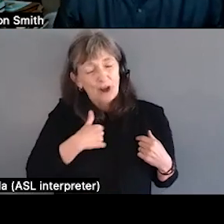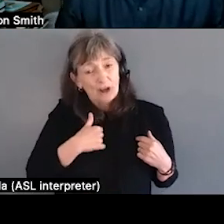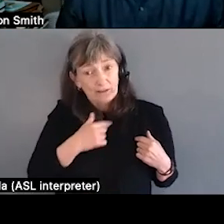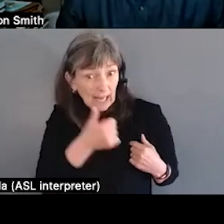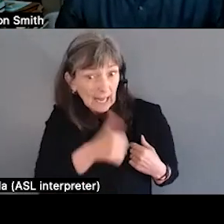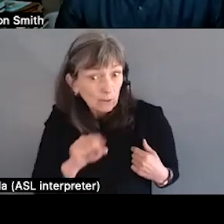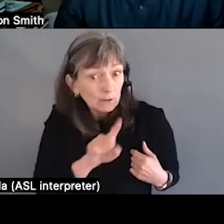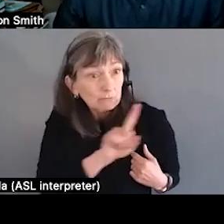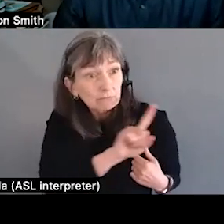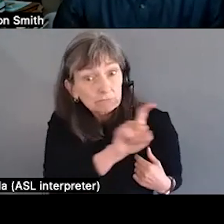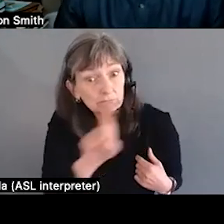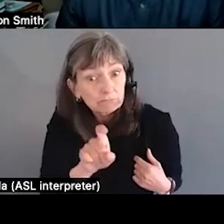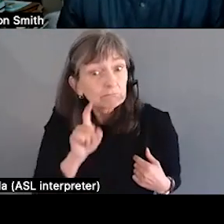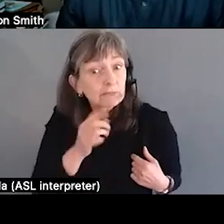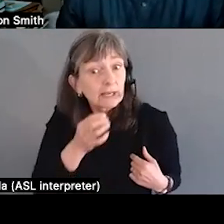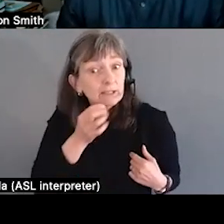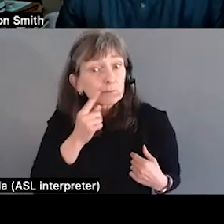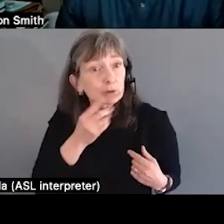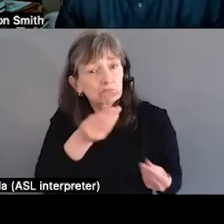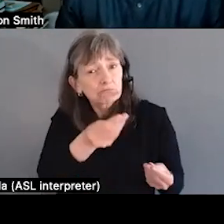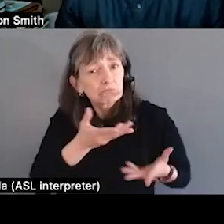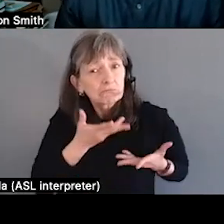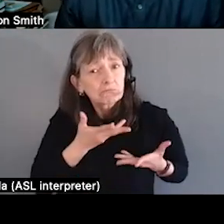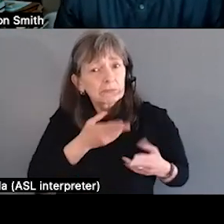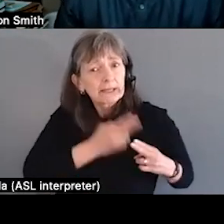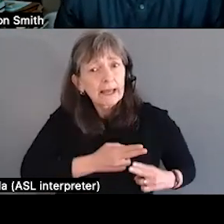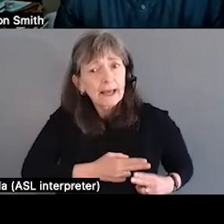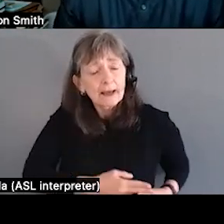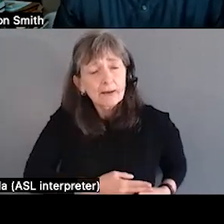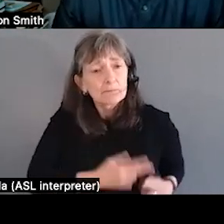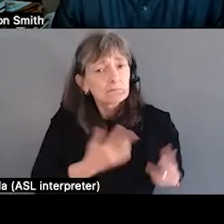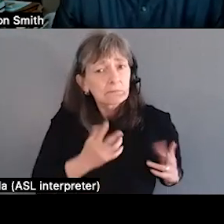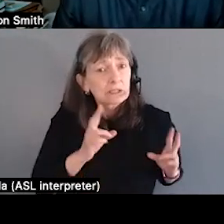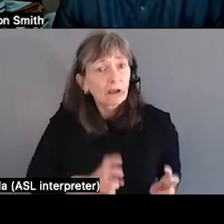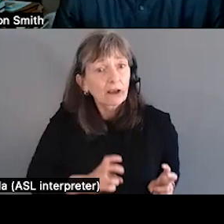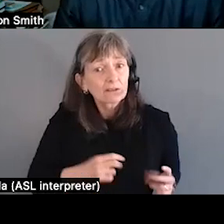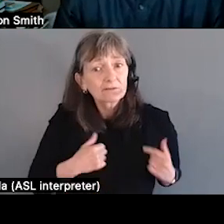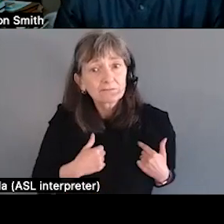And they just don't have access to this data outside of the tree at the moment.